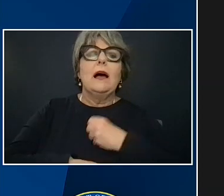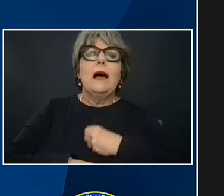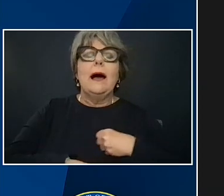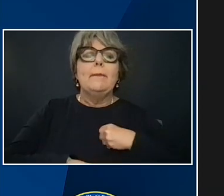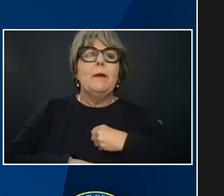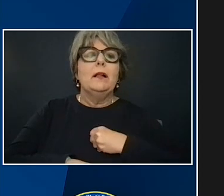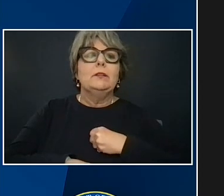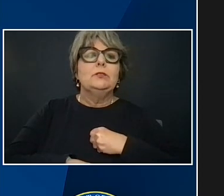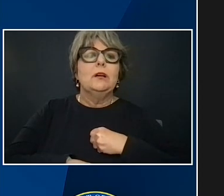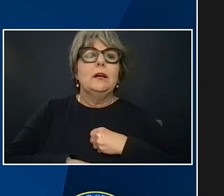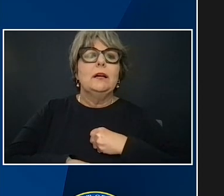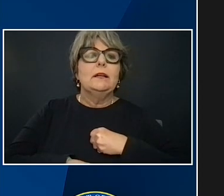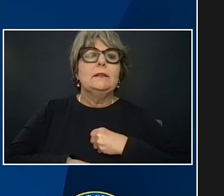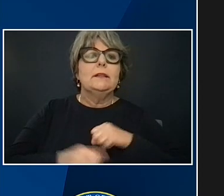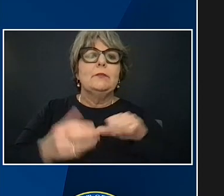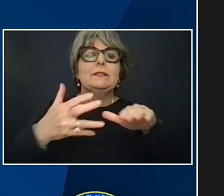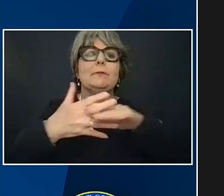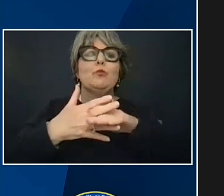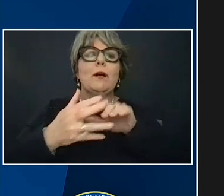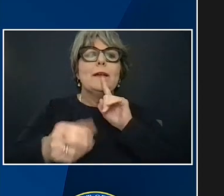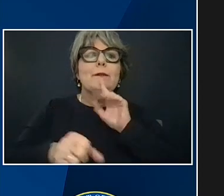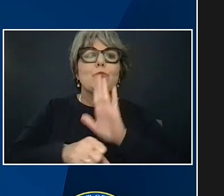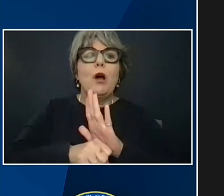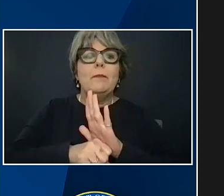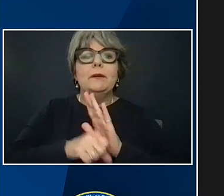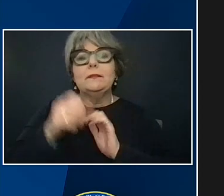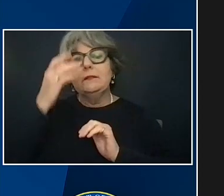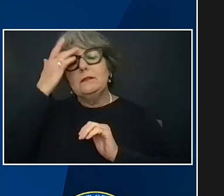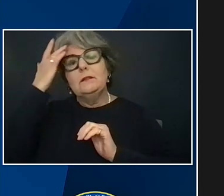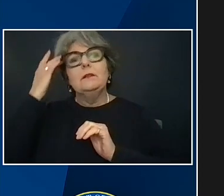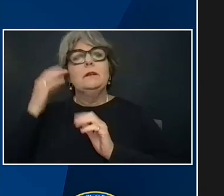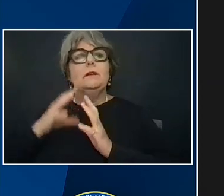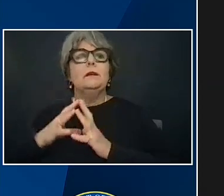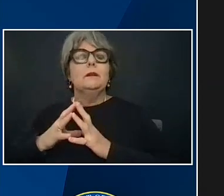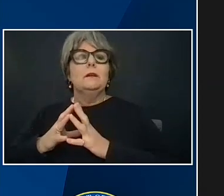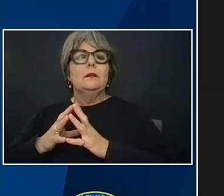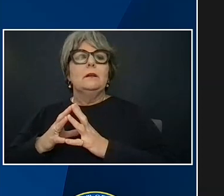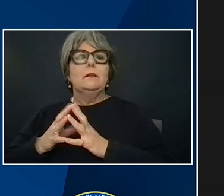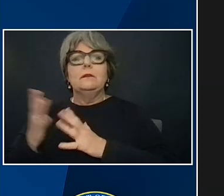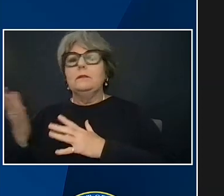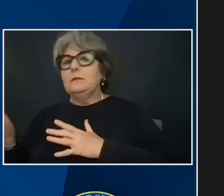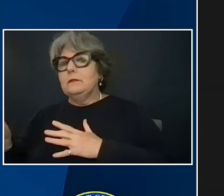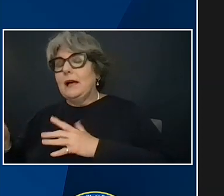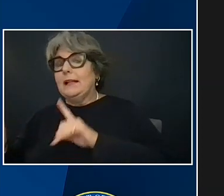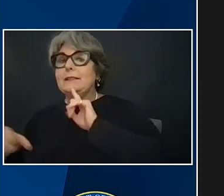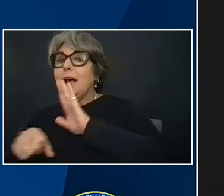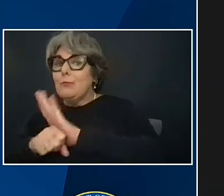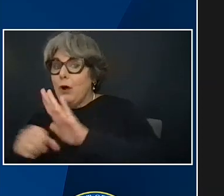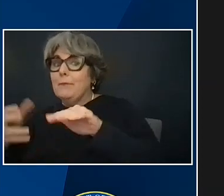promised, and, I guess I have a protocol question. I didn't promise it, but I mentioned it.